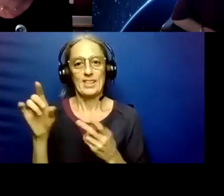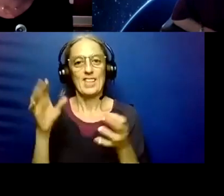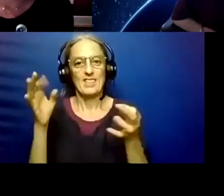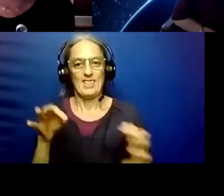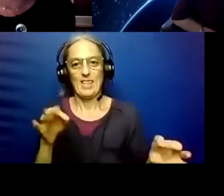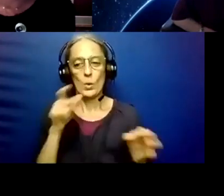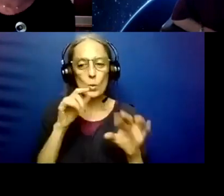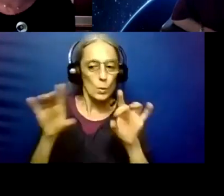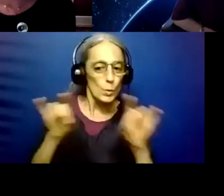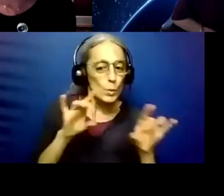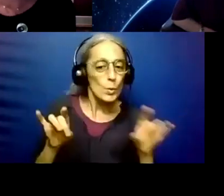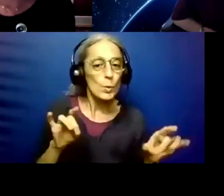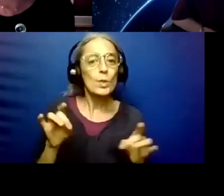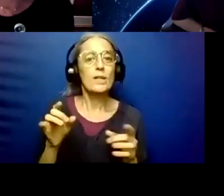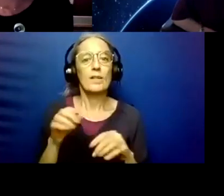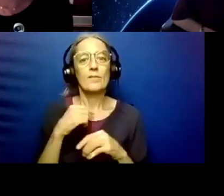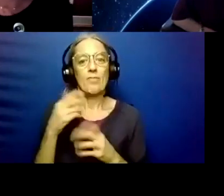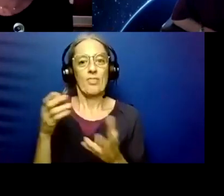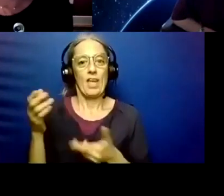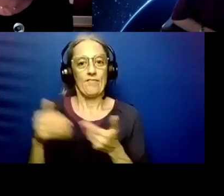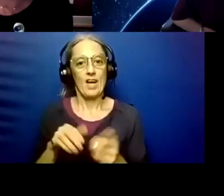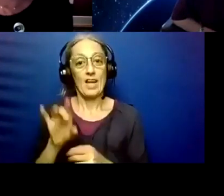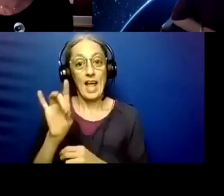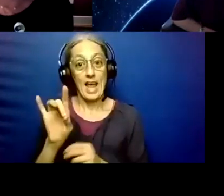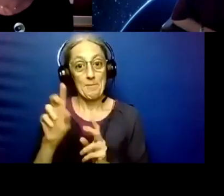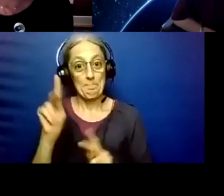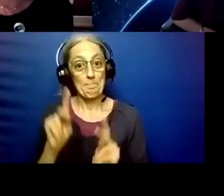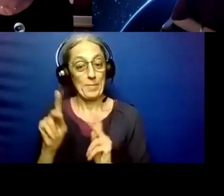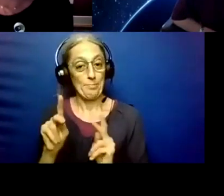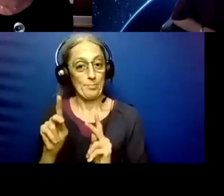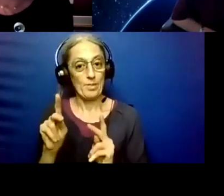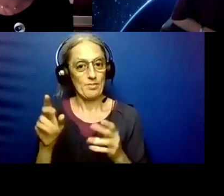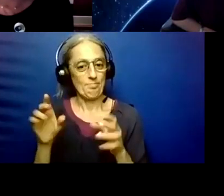They did invite eight and I'm hoping we have time to take most of them, at least,